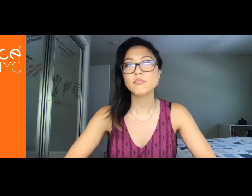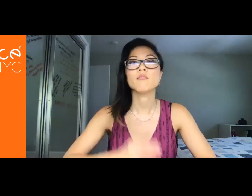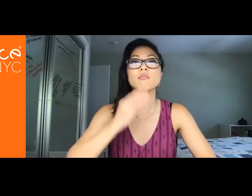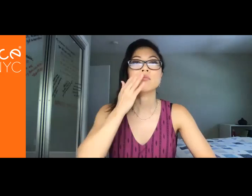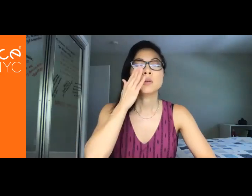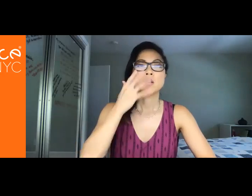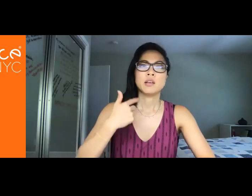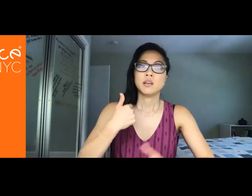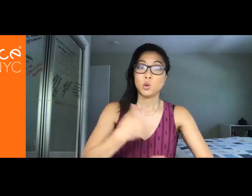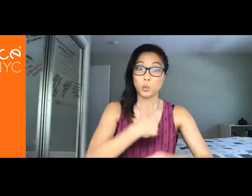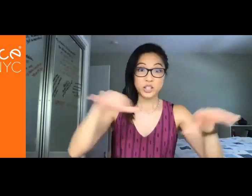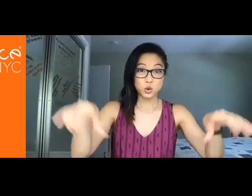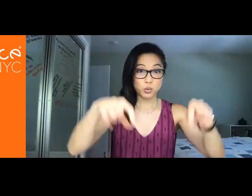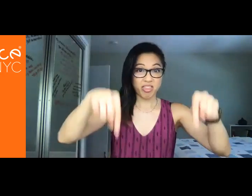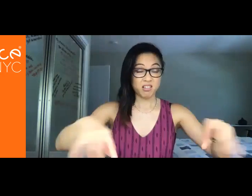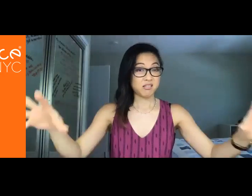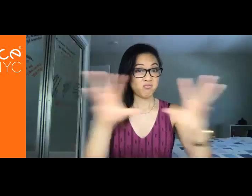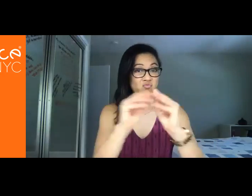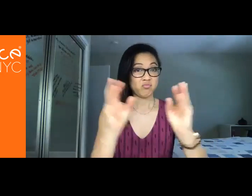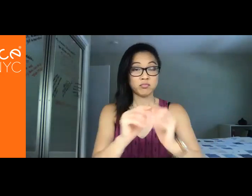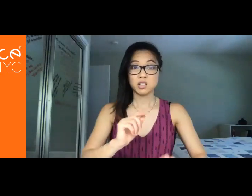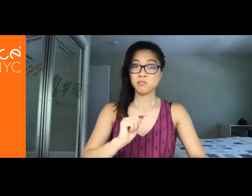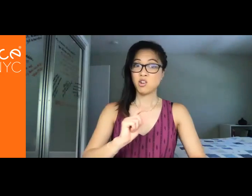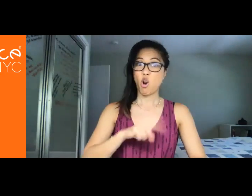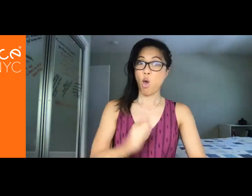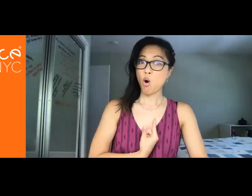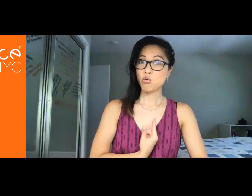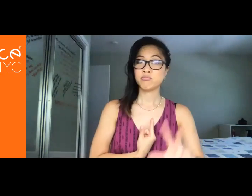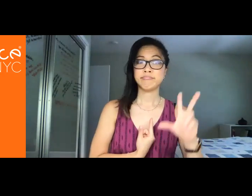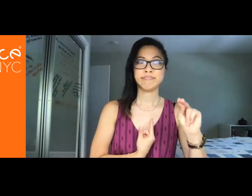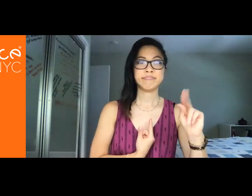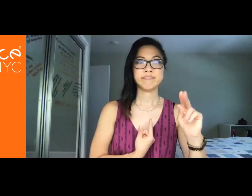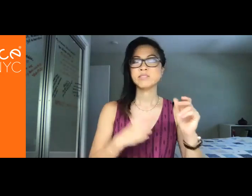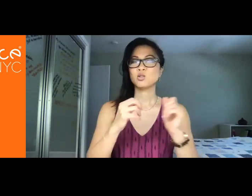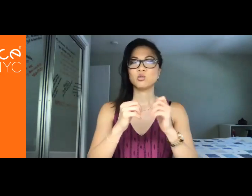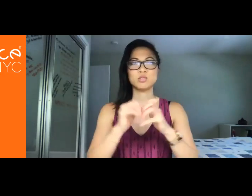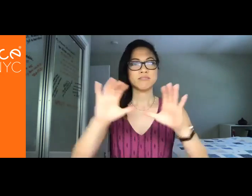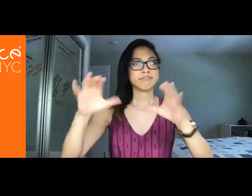We do this with a team of people and incredible staff. Our friends at LC interpreting services and Viscardi